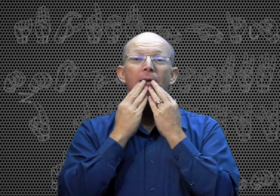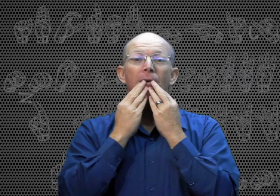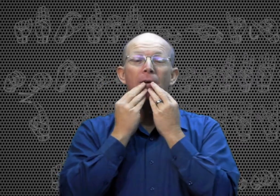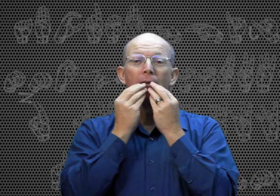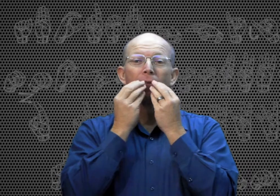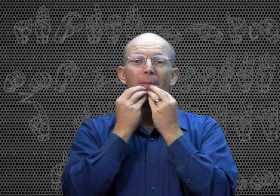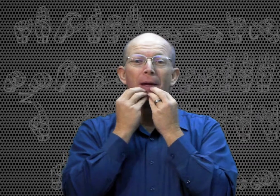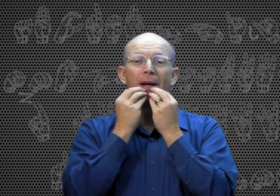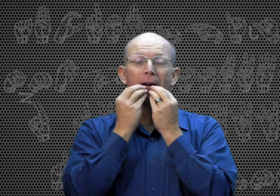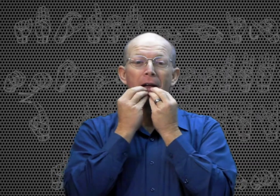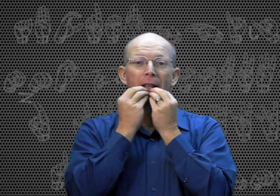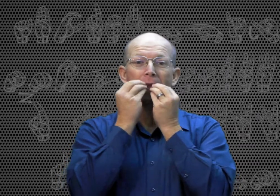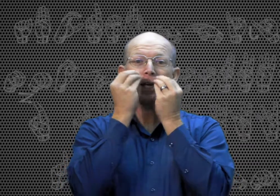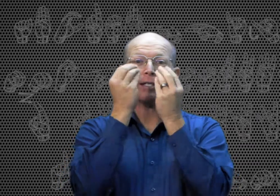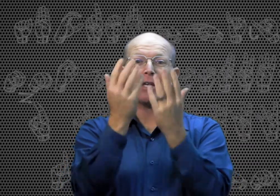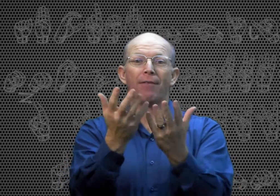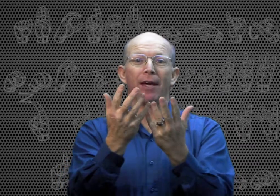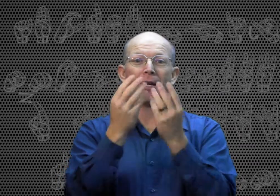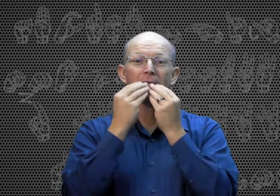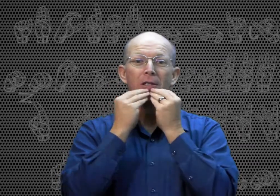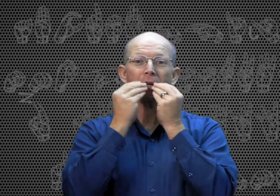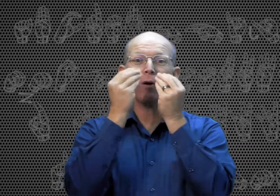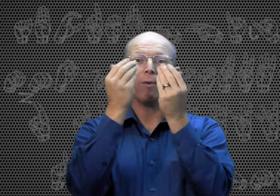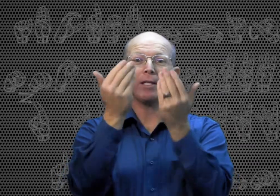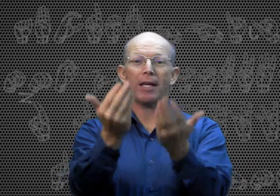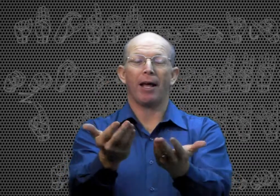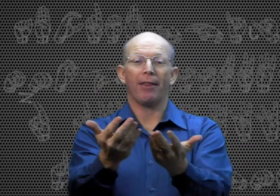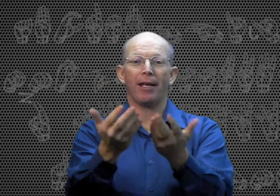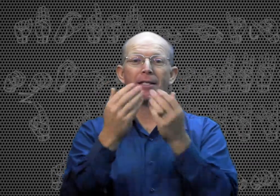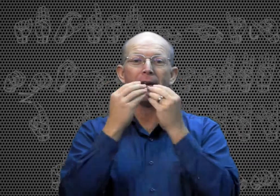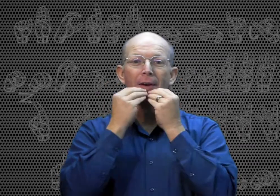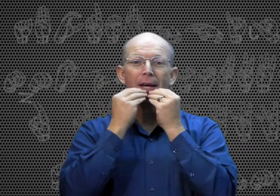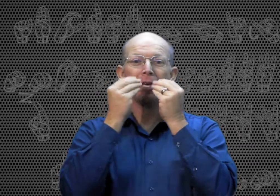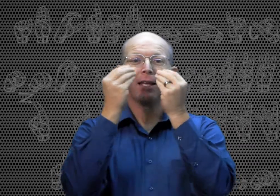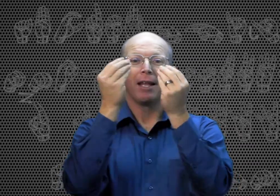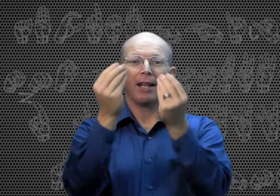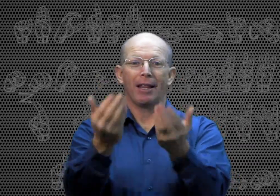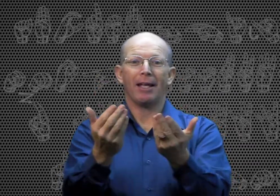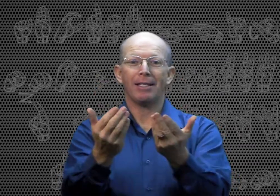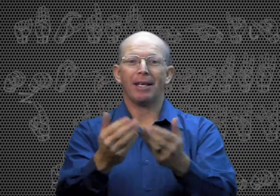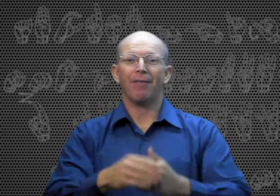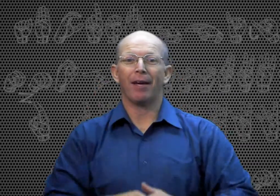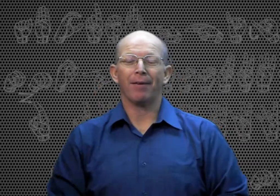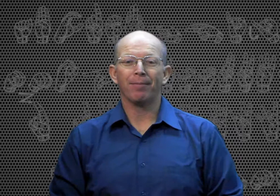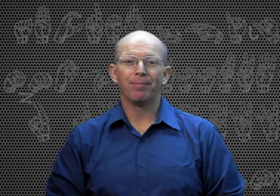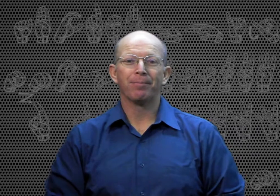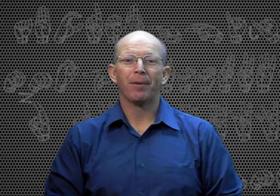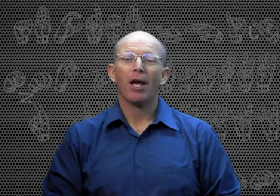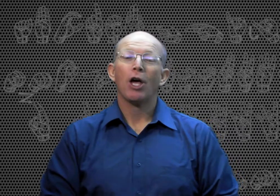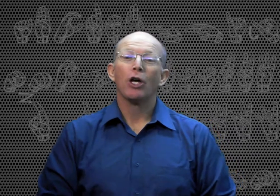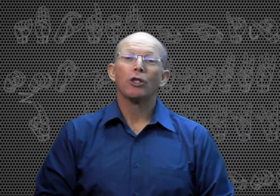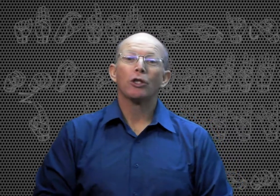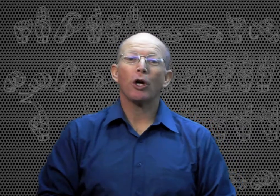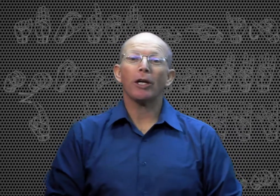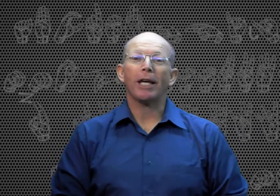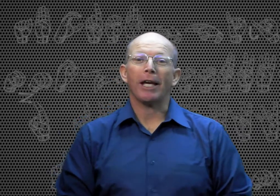I do from here THANKSGIVING just all one sign. THANKSGIVING. THANKSGIVING